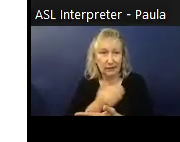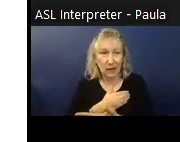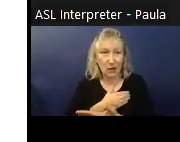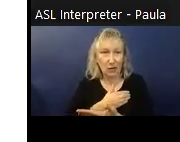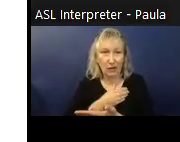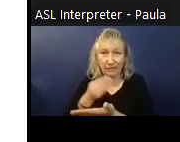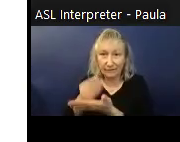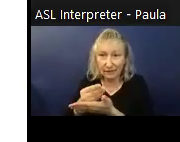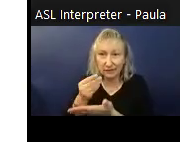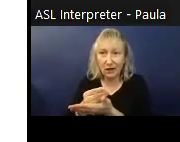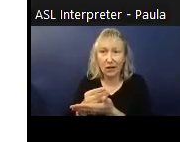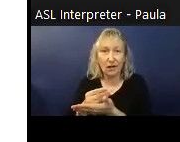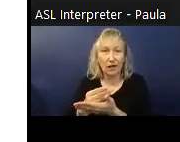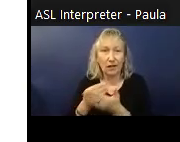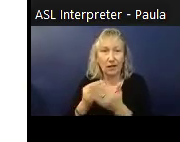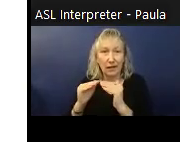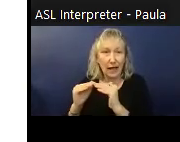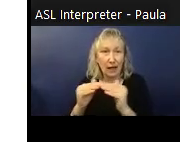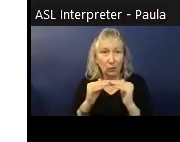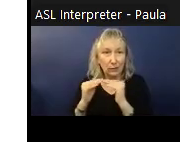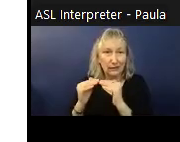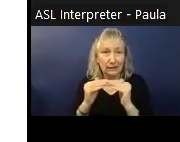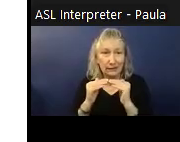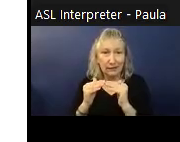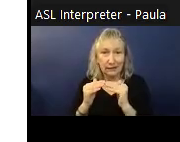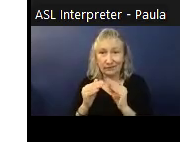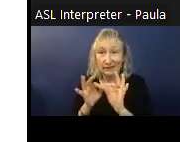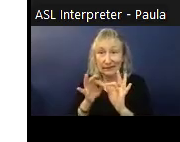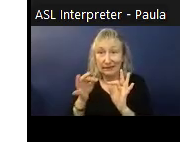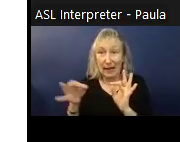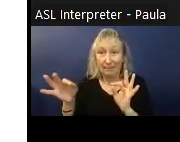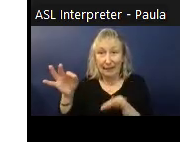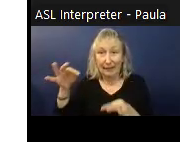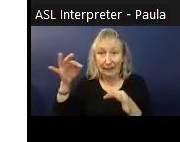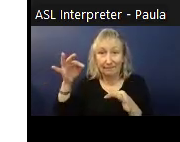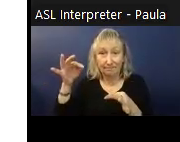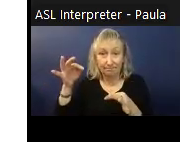Are there any questions from REC members before we move on to that?